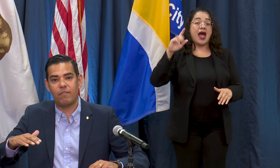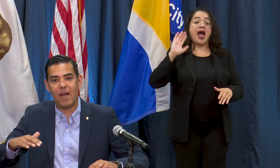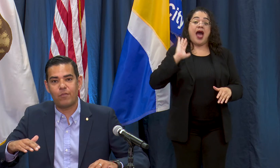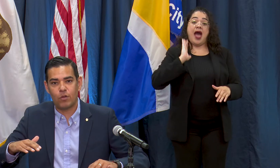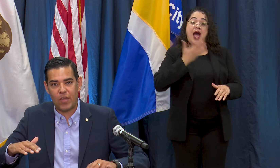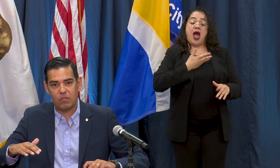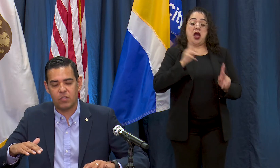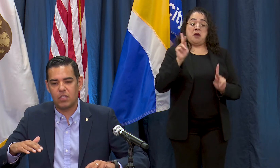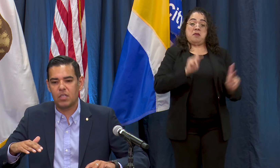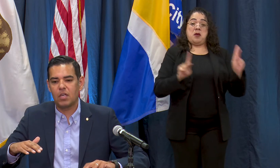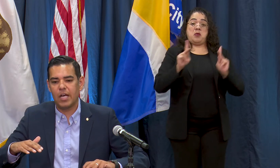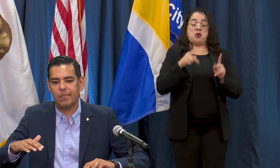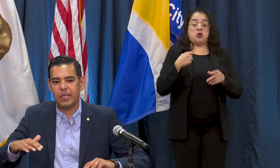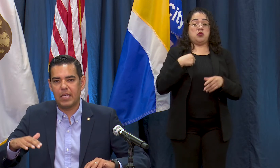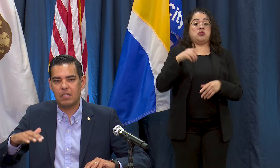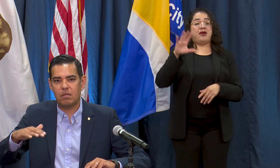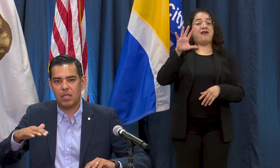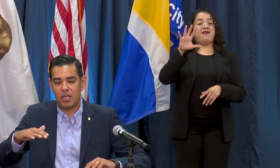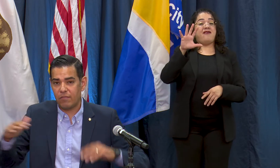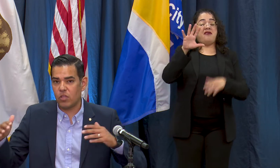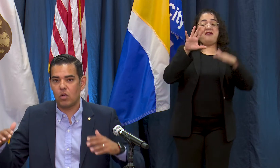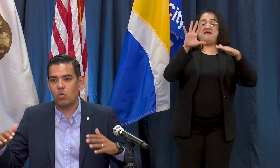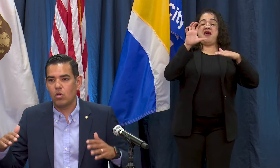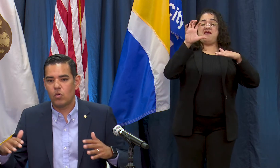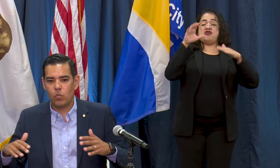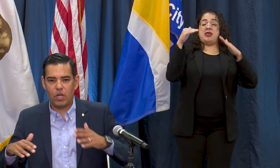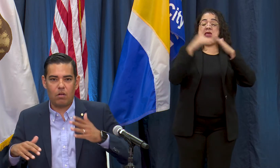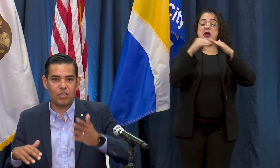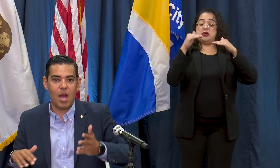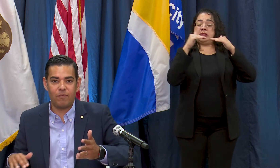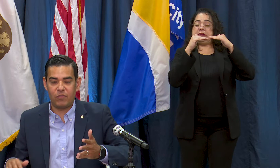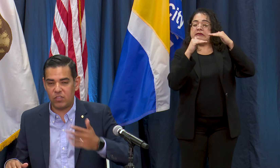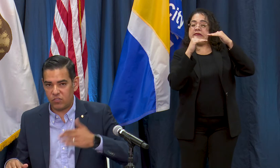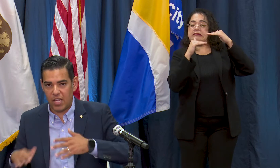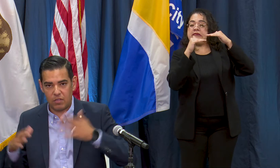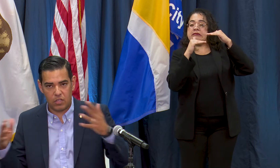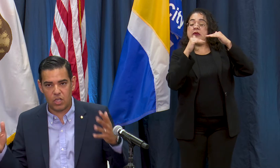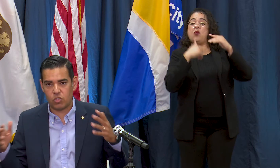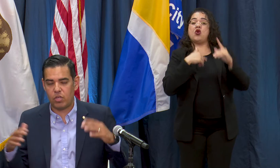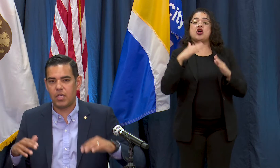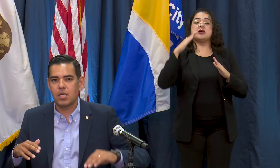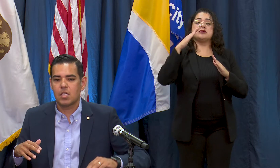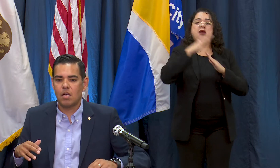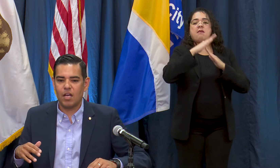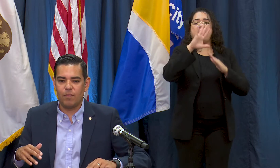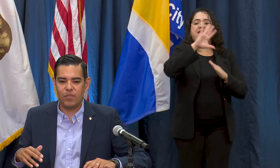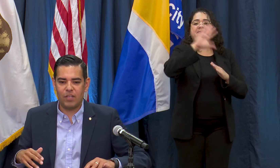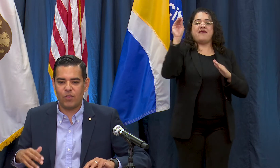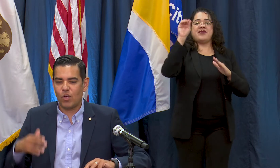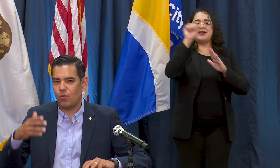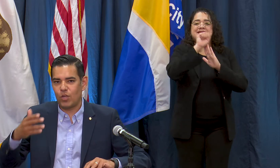500,000. Even though we're top 50 state in the country, even though you